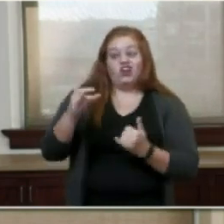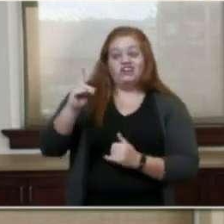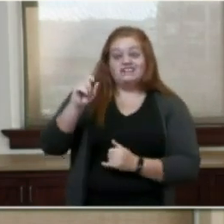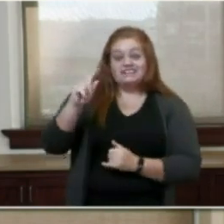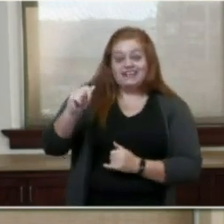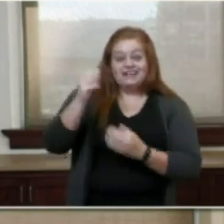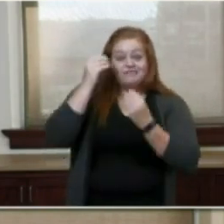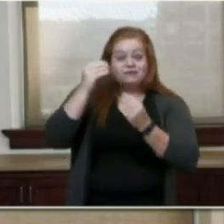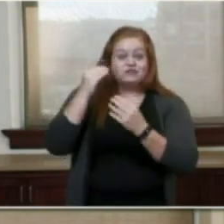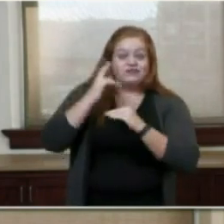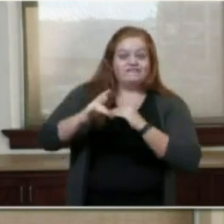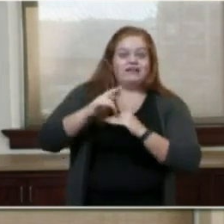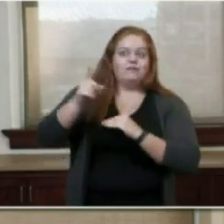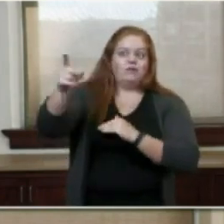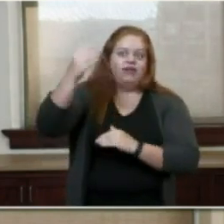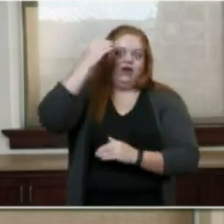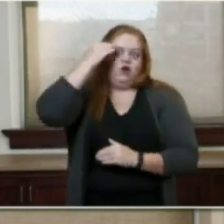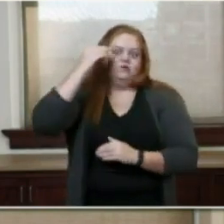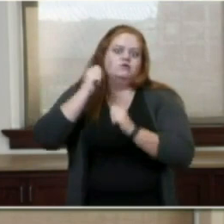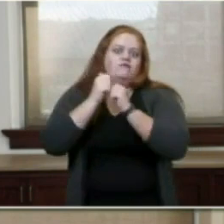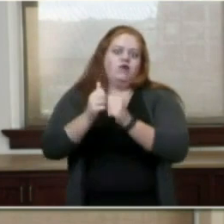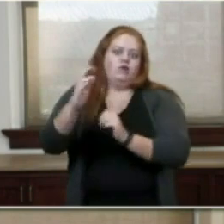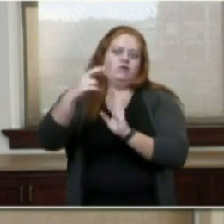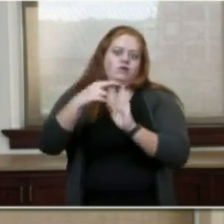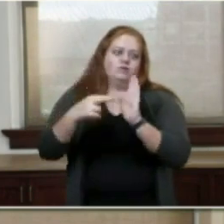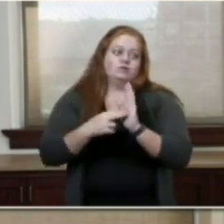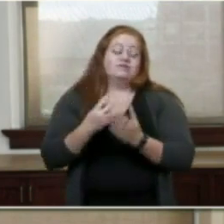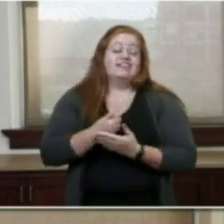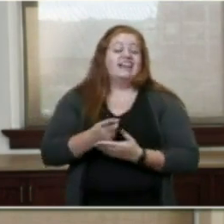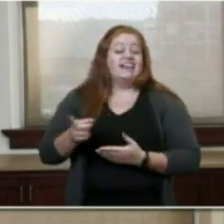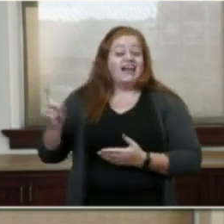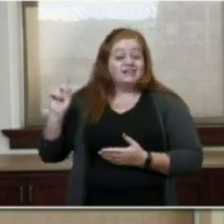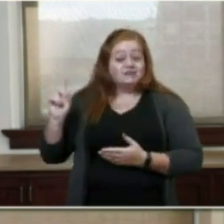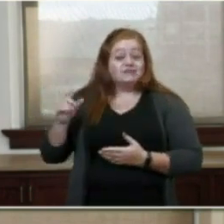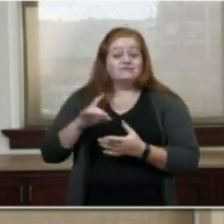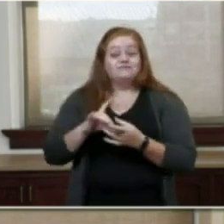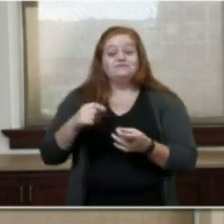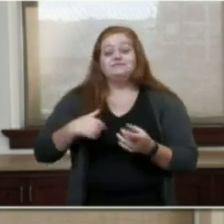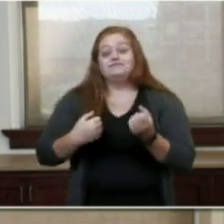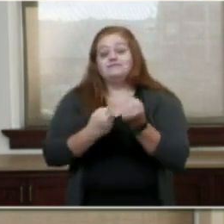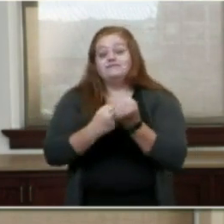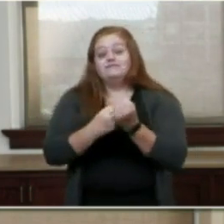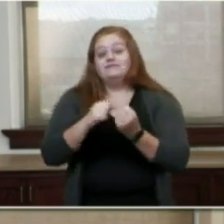available as I indicated last week. I support the C. D. C. S. Recommendation